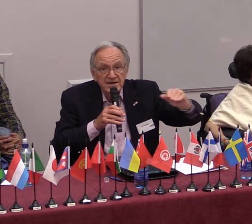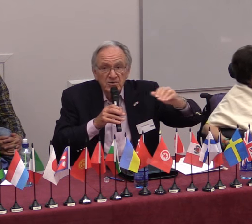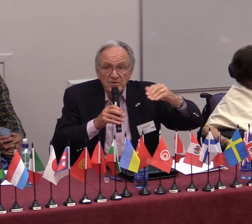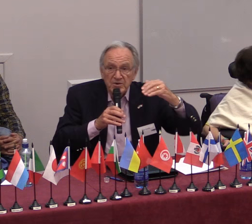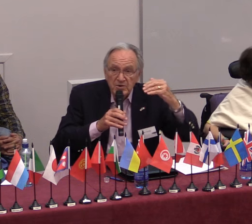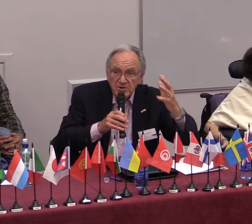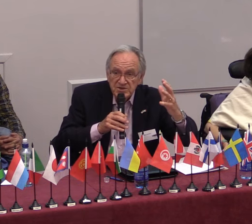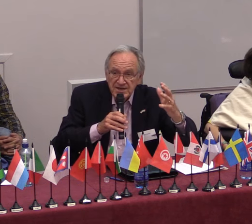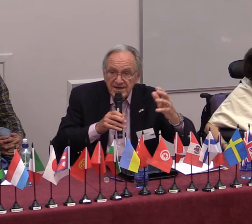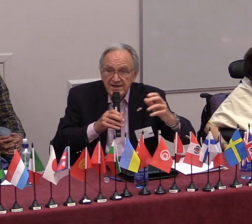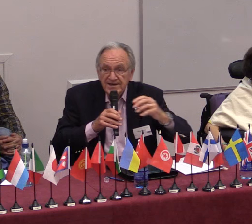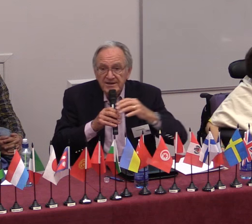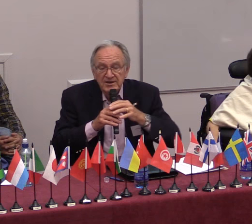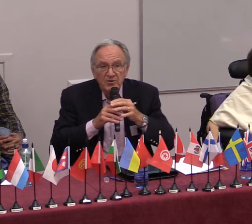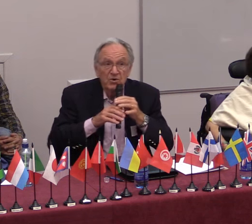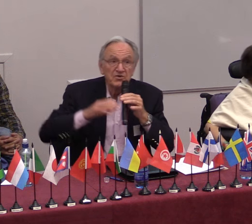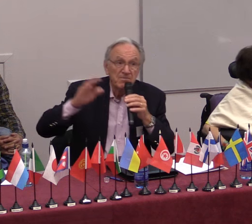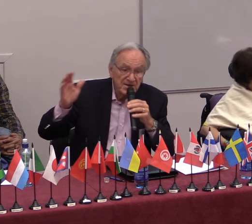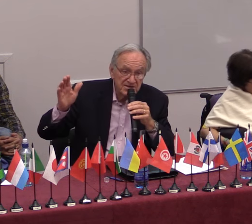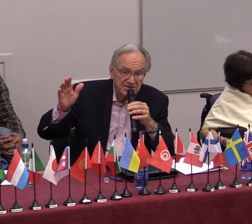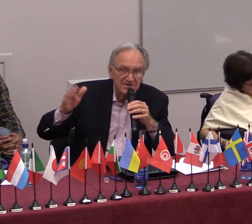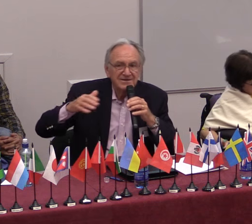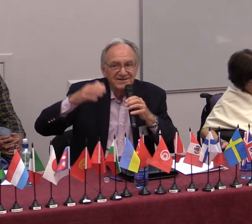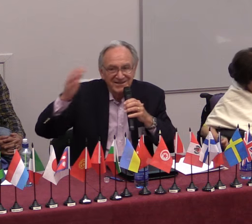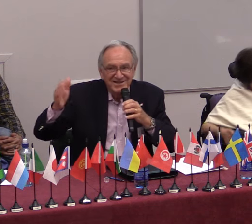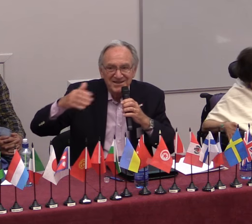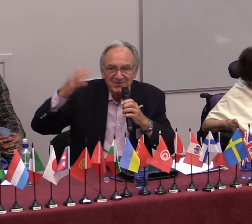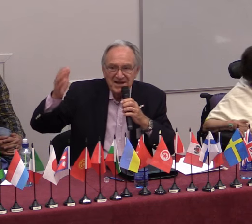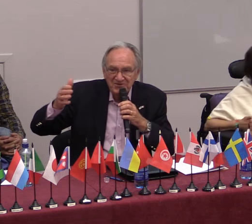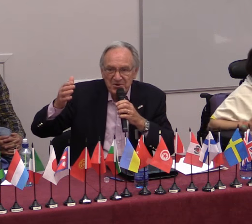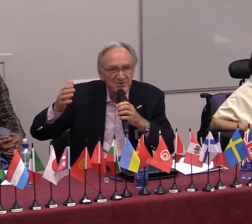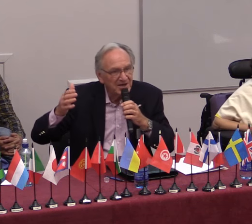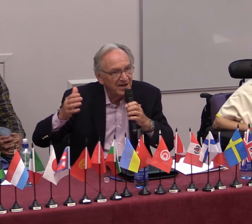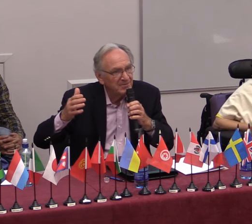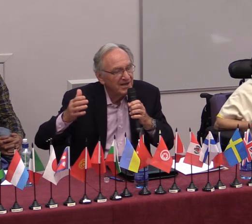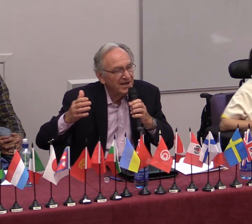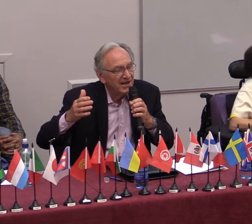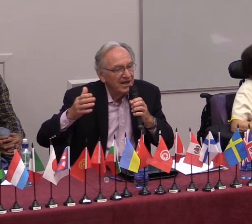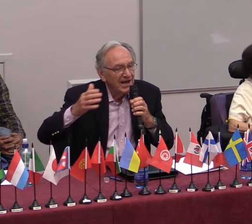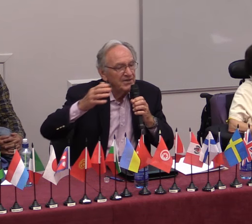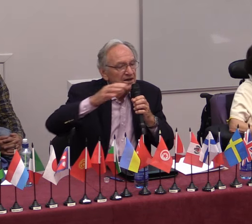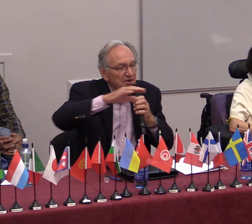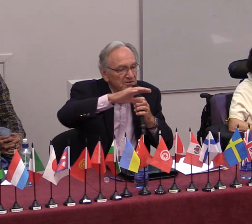what were the hurdles they had, what are the myths that we have to overcome? And then other